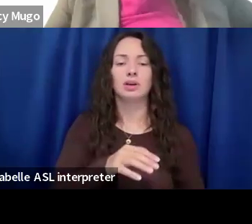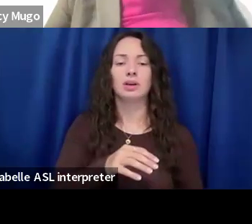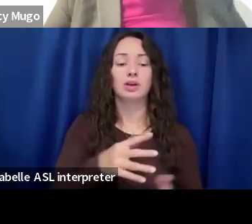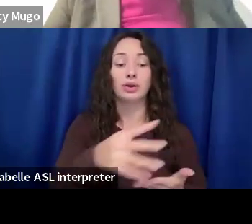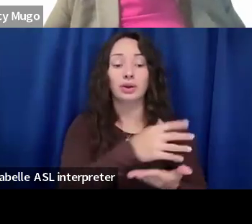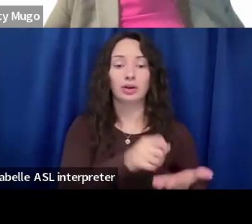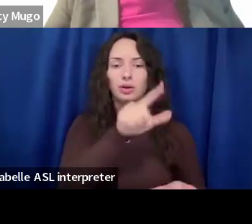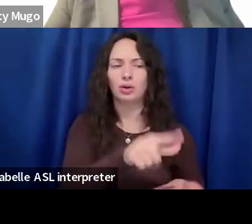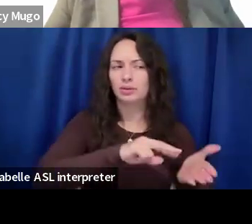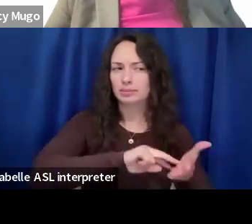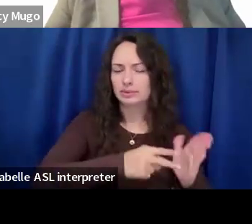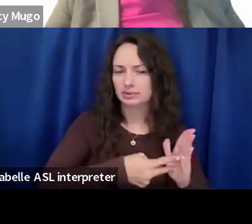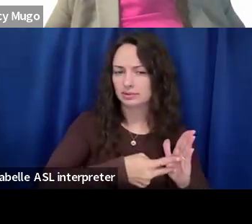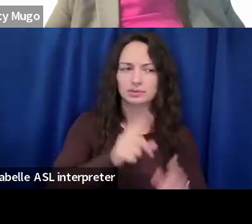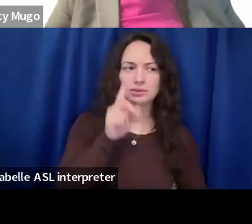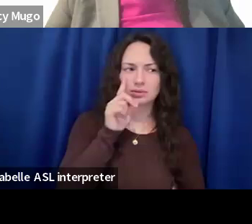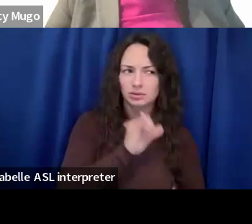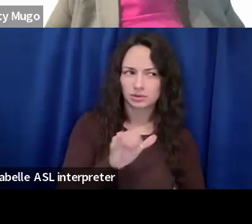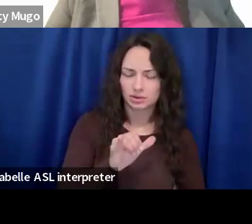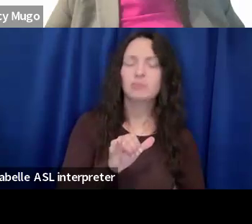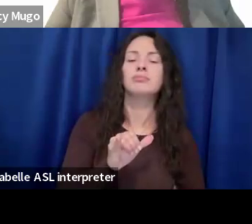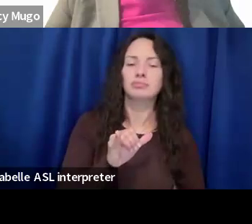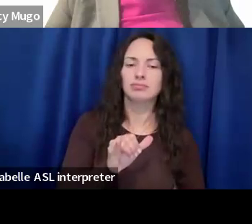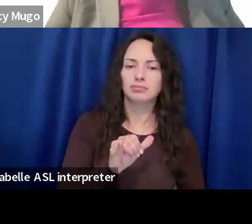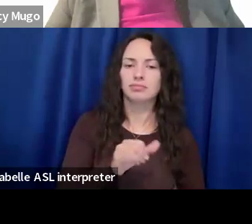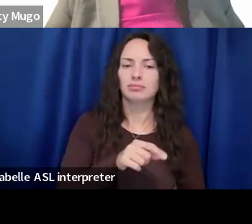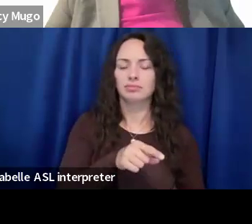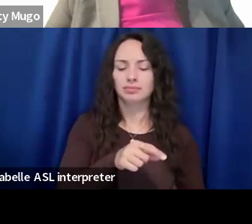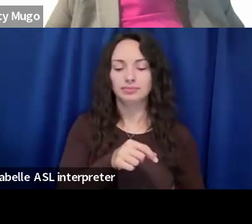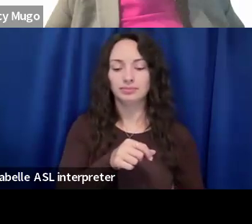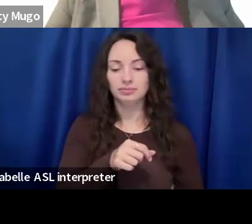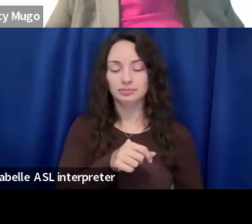for them to qualify for the grant. And as Jun mentioned